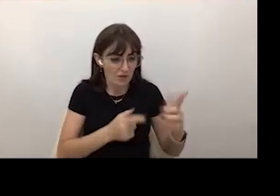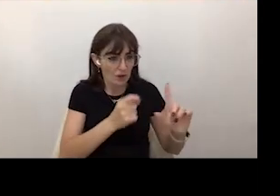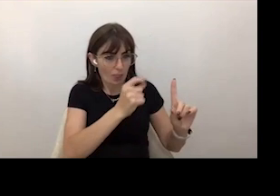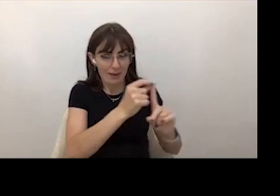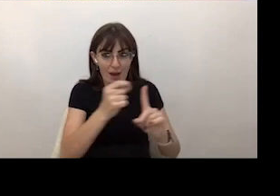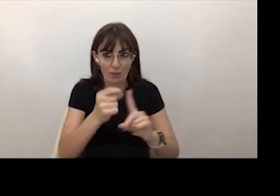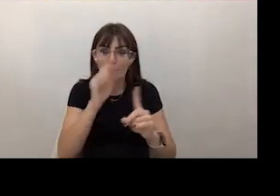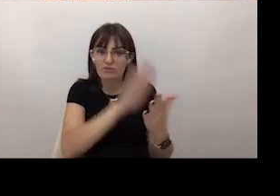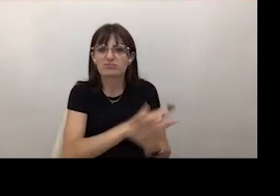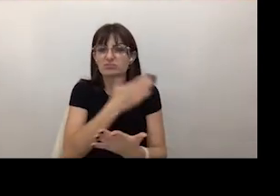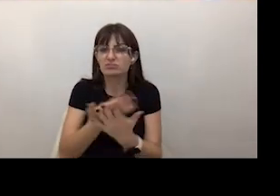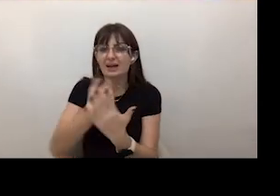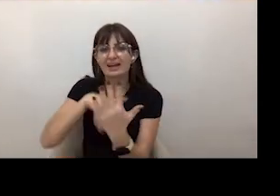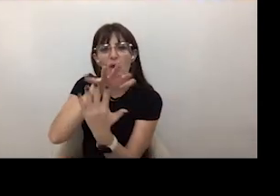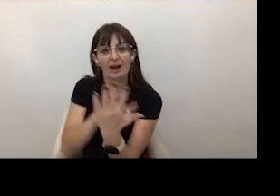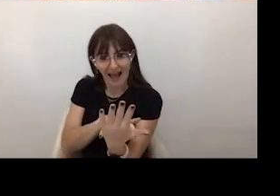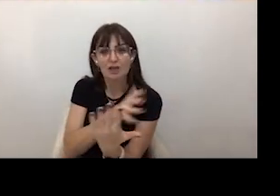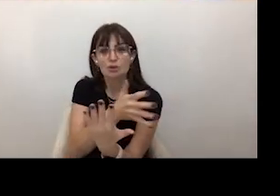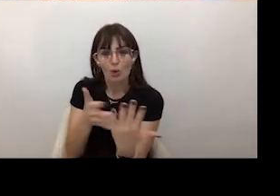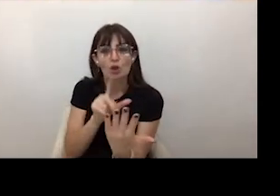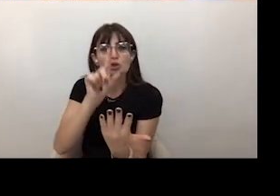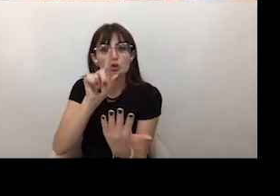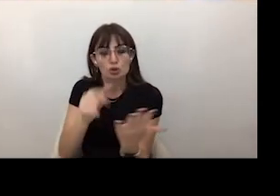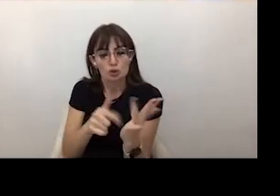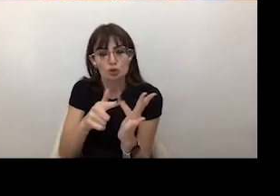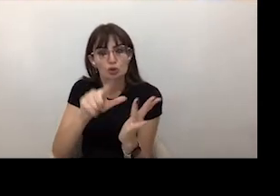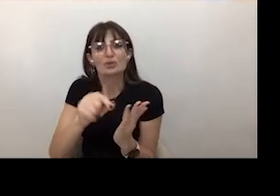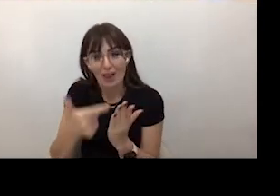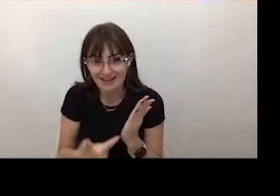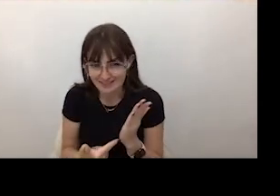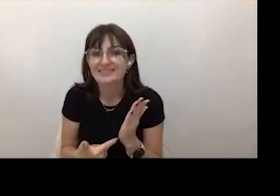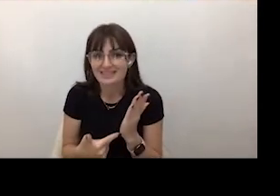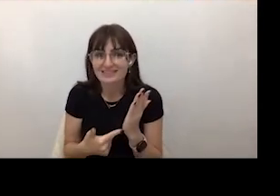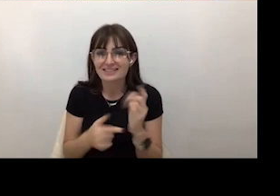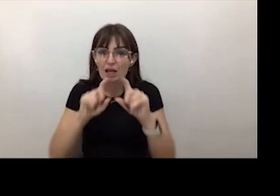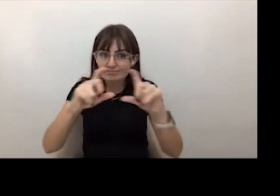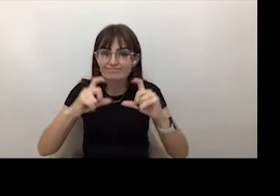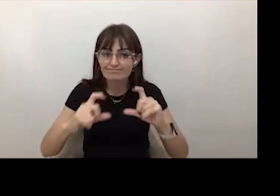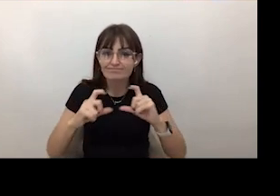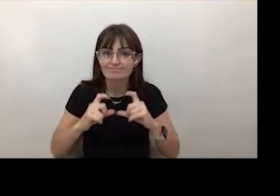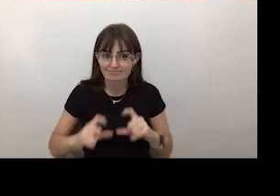translated into an action to do list that you can use and I have divided up between the basics and